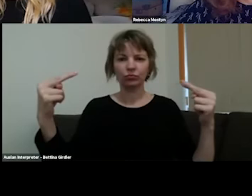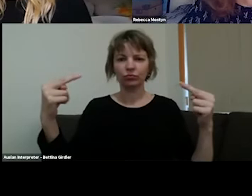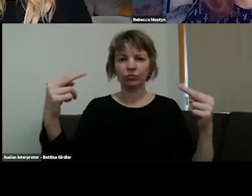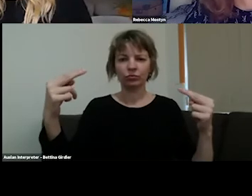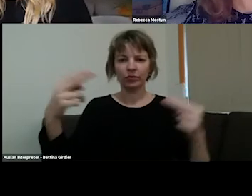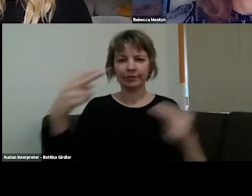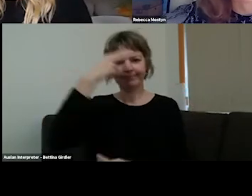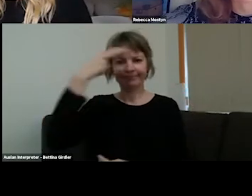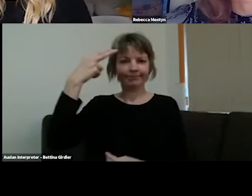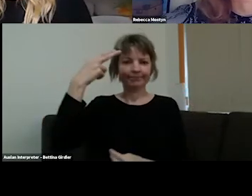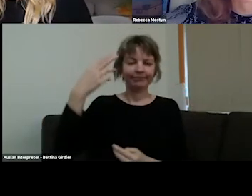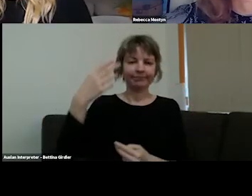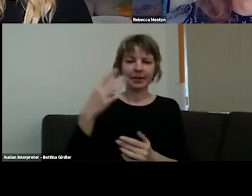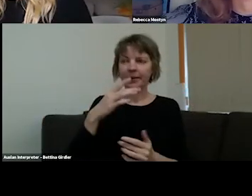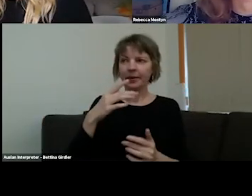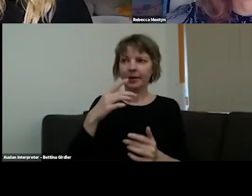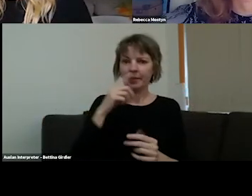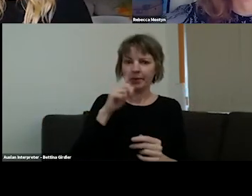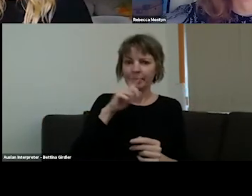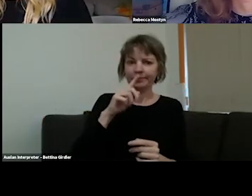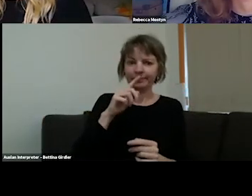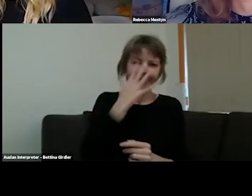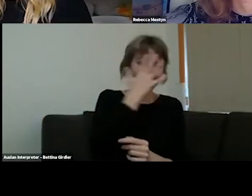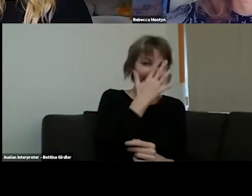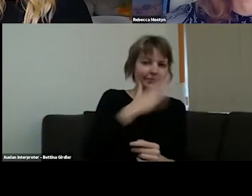to reach out and participate in workshops and other services.